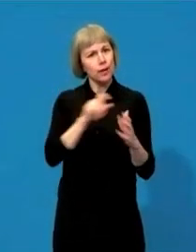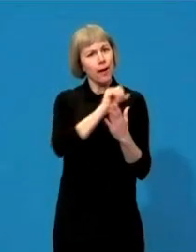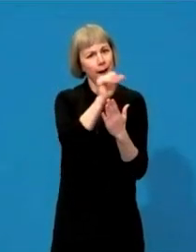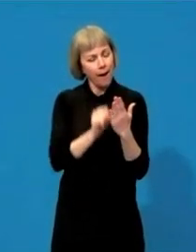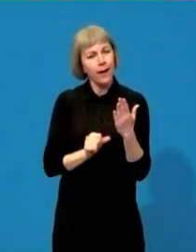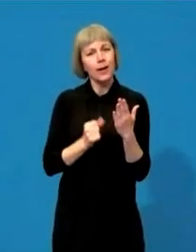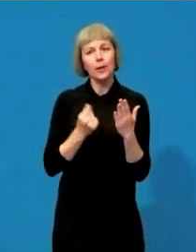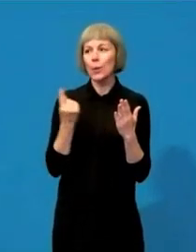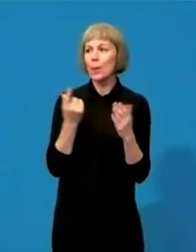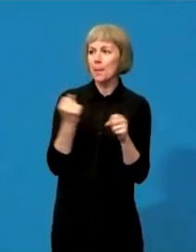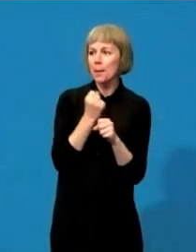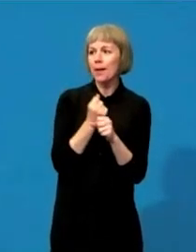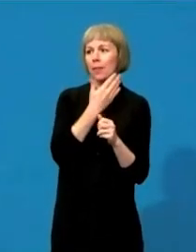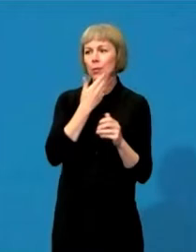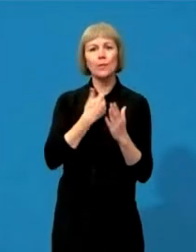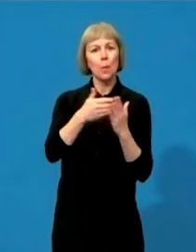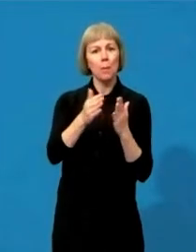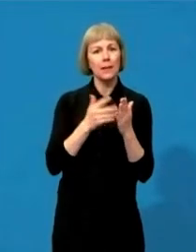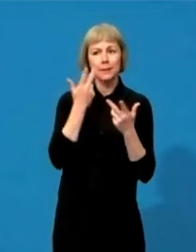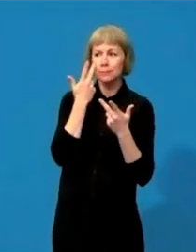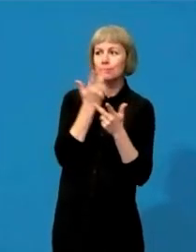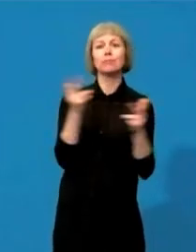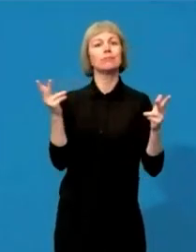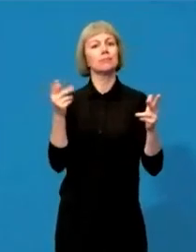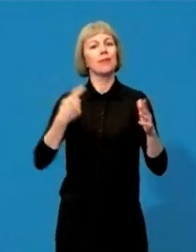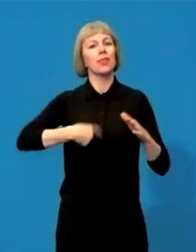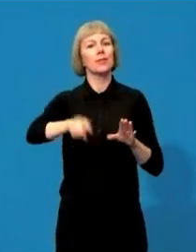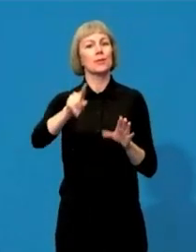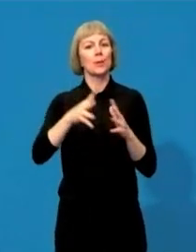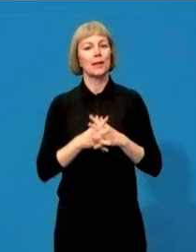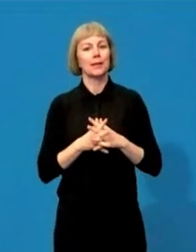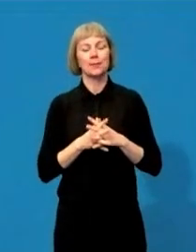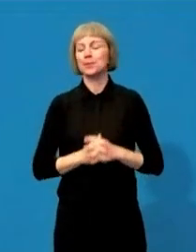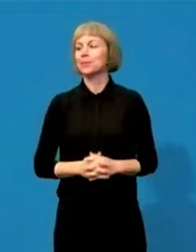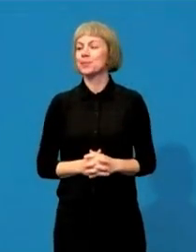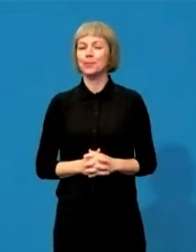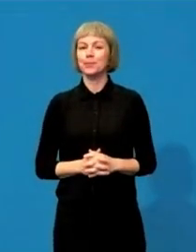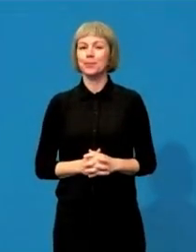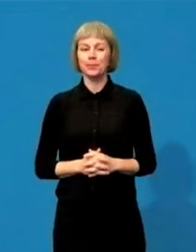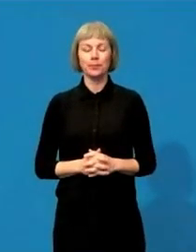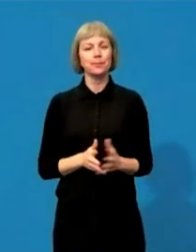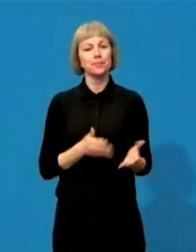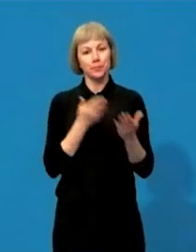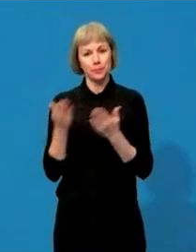in the hearing room during the course of this week. Yes, Mr Griffin. MR GRIFFIN: Thank you, Chair.